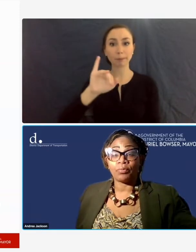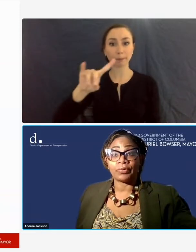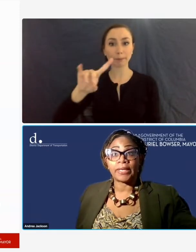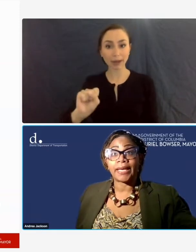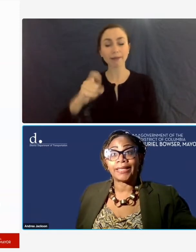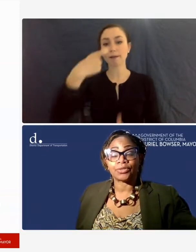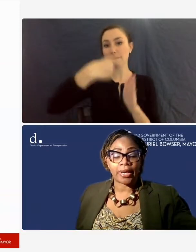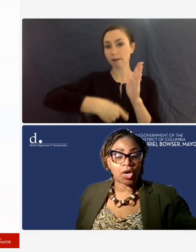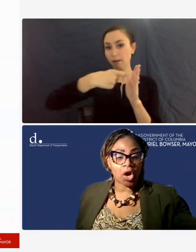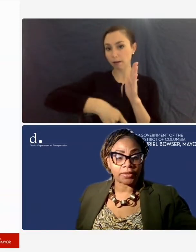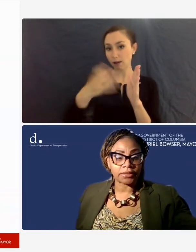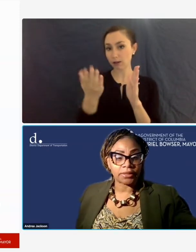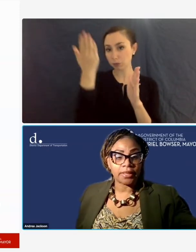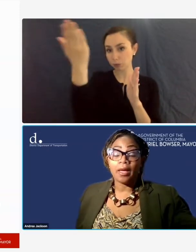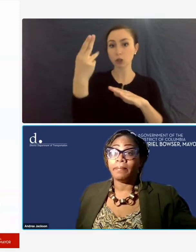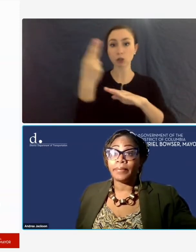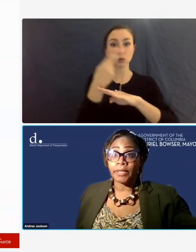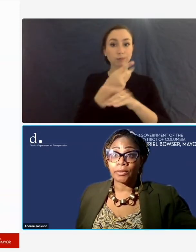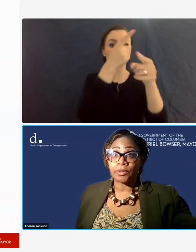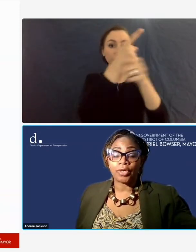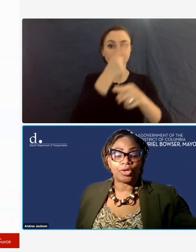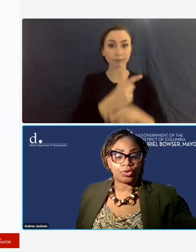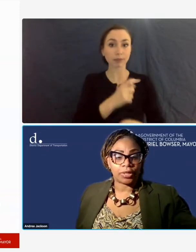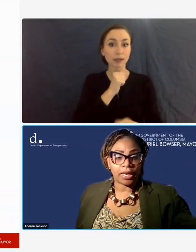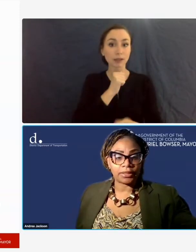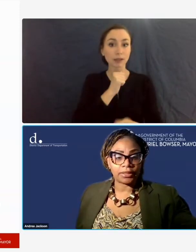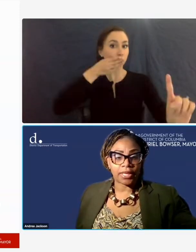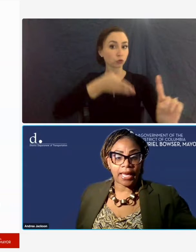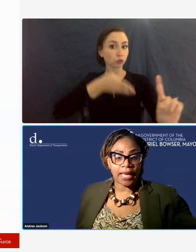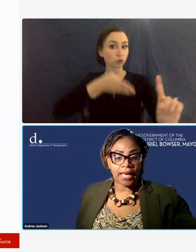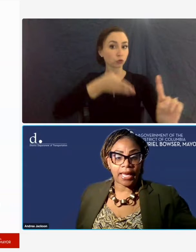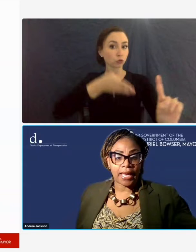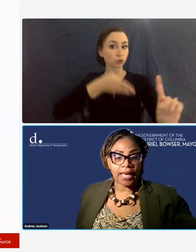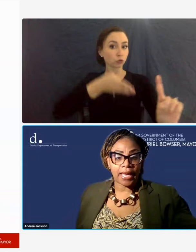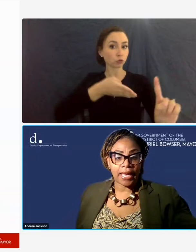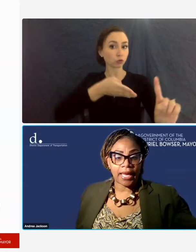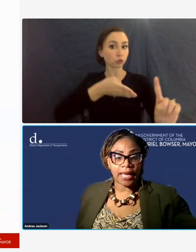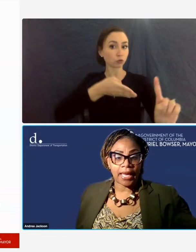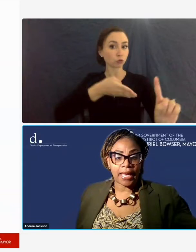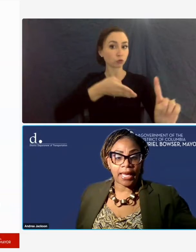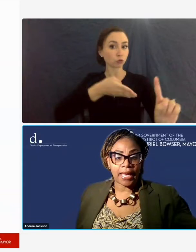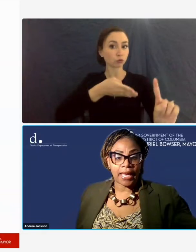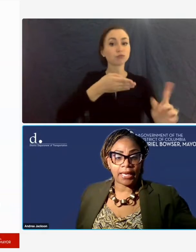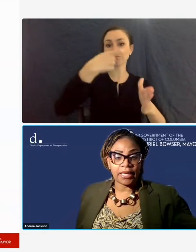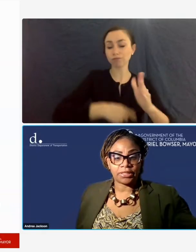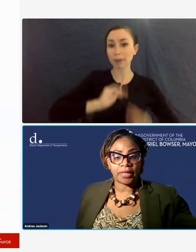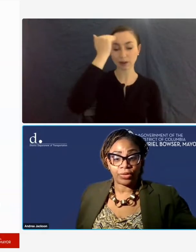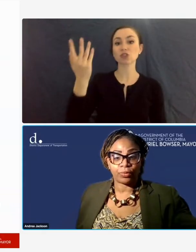and indirect costs build your knowledge and expertise on compliant and re with required